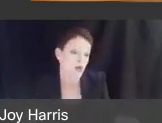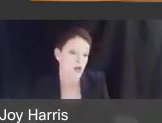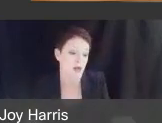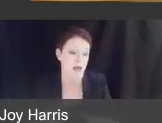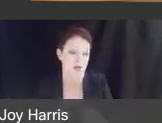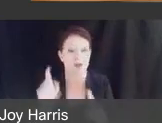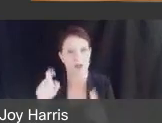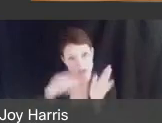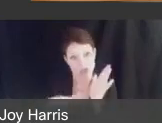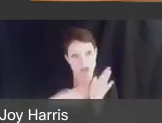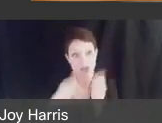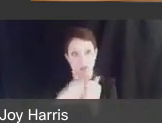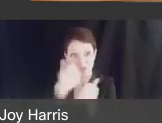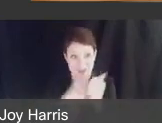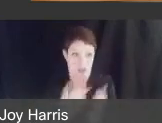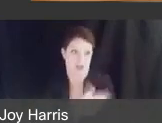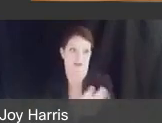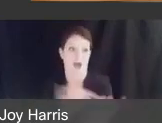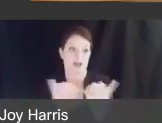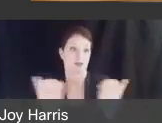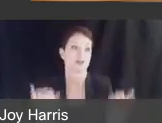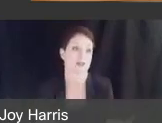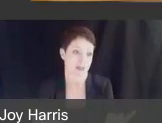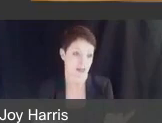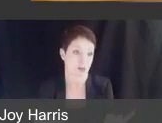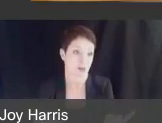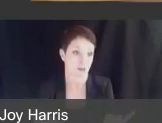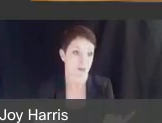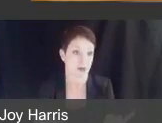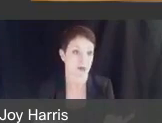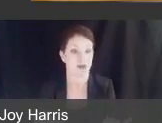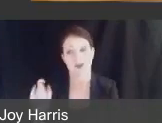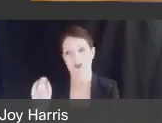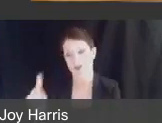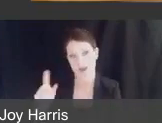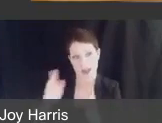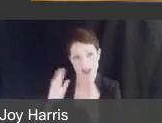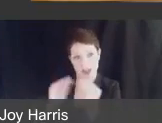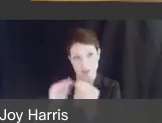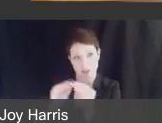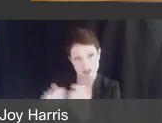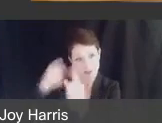with each of the hospital systems to find out specifically what they're doing.